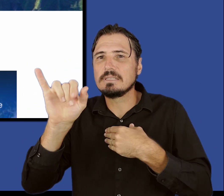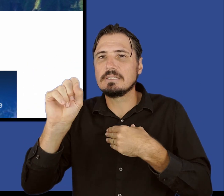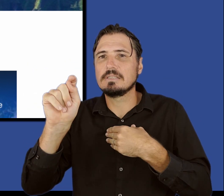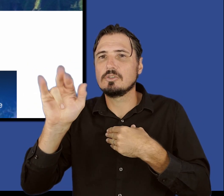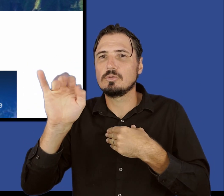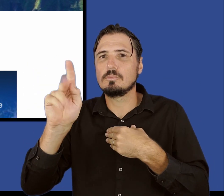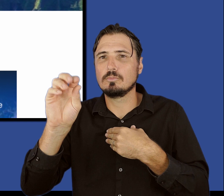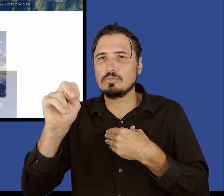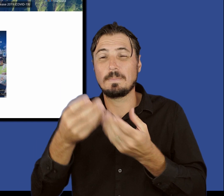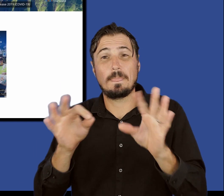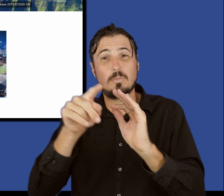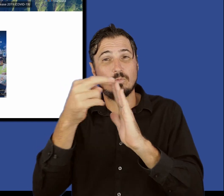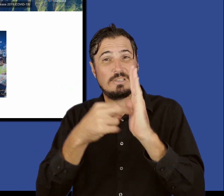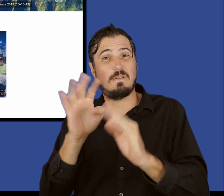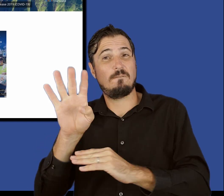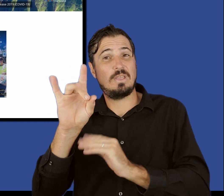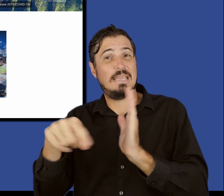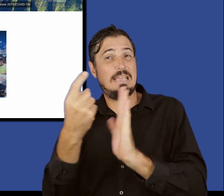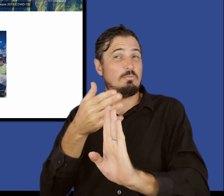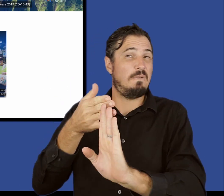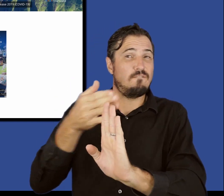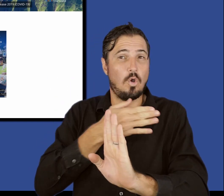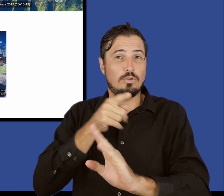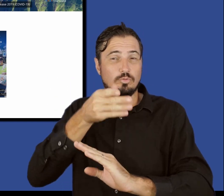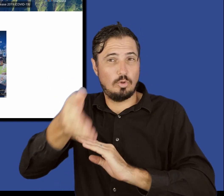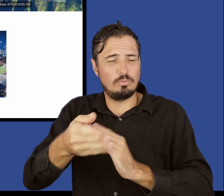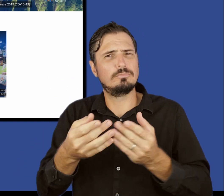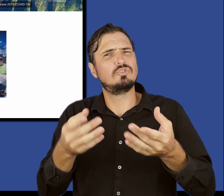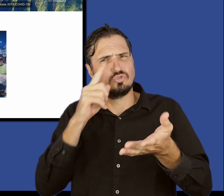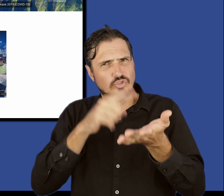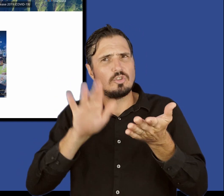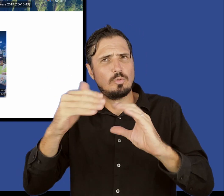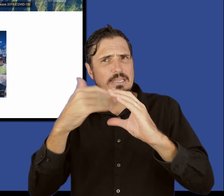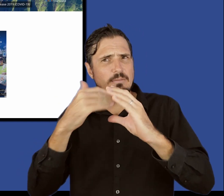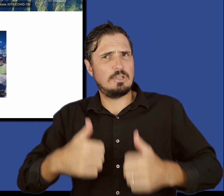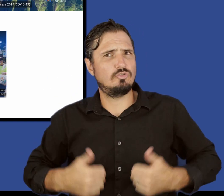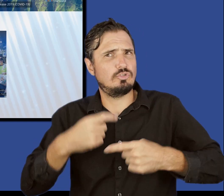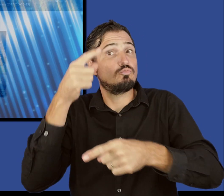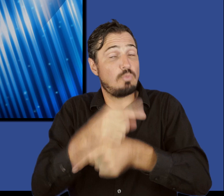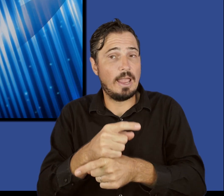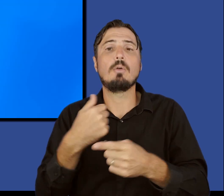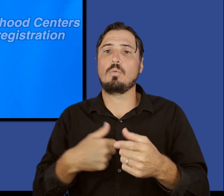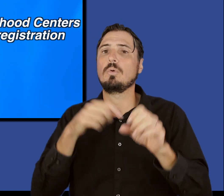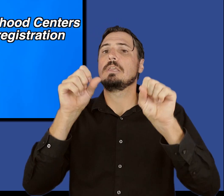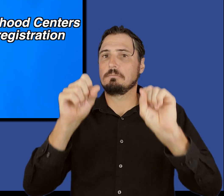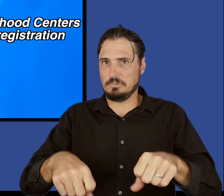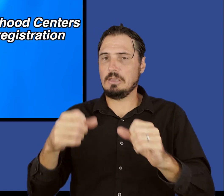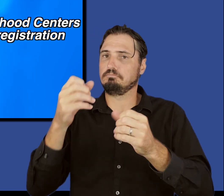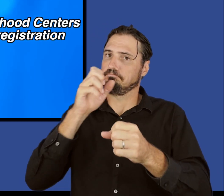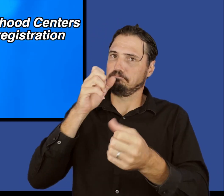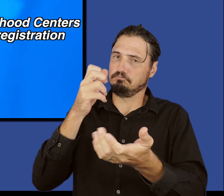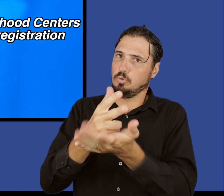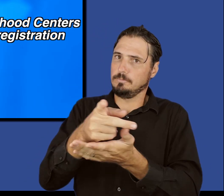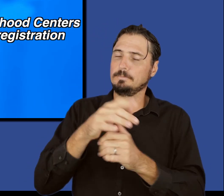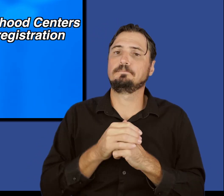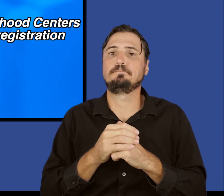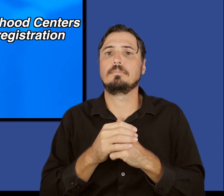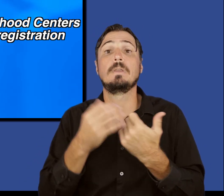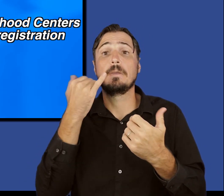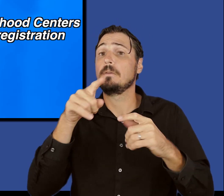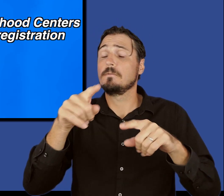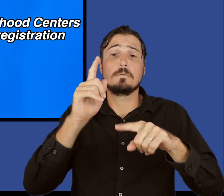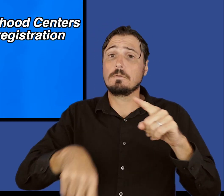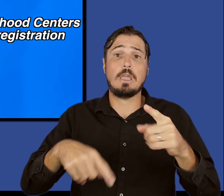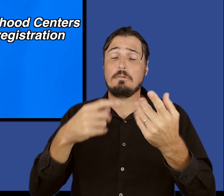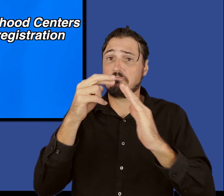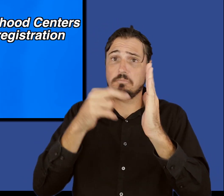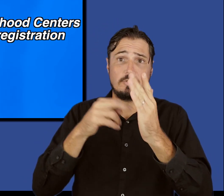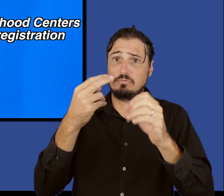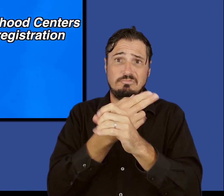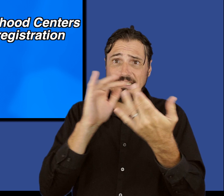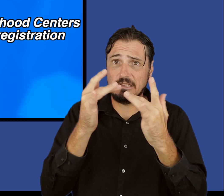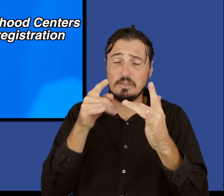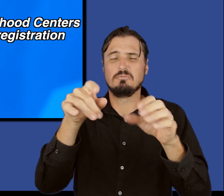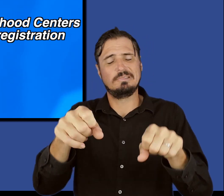and check that your email address is correct to ensure you receive registration confirmation. For those unable to register online, distribution staff at the neighborhood centers will be available to